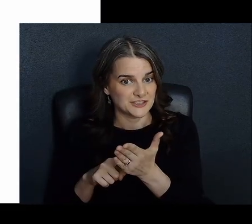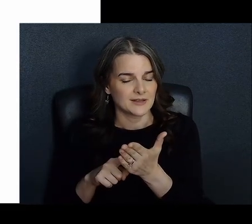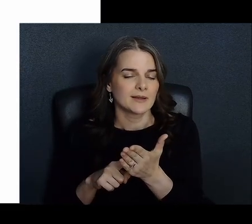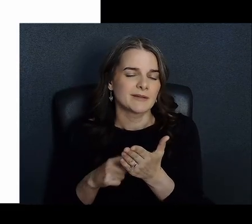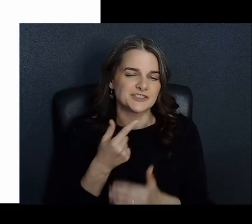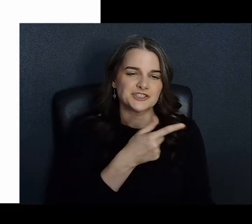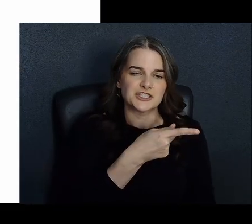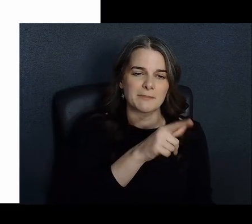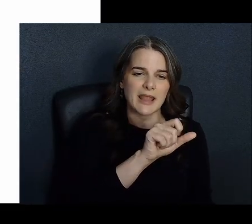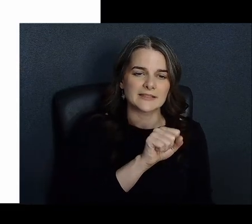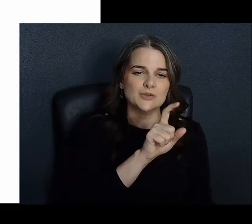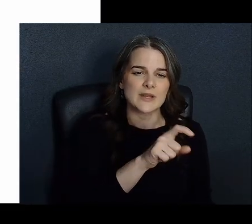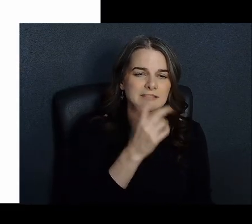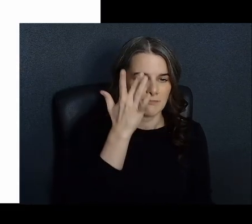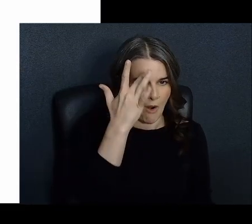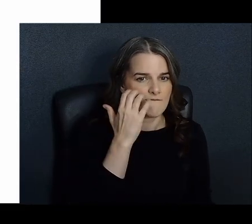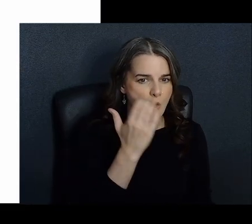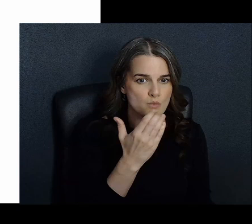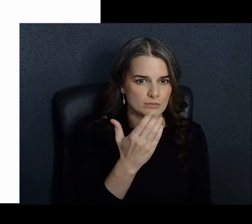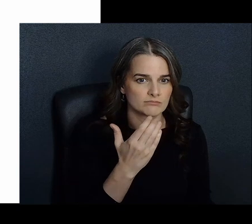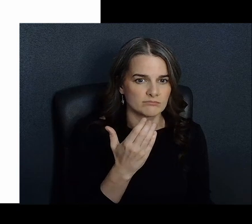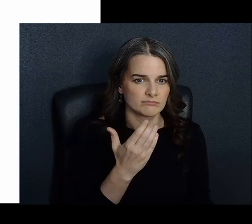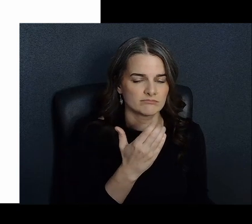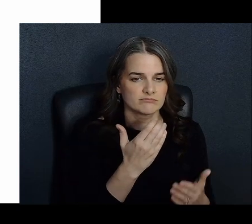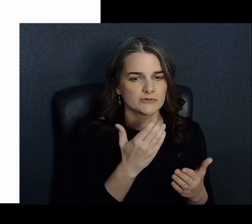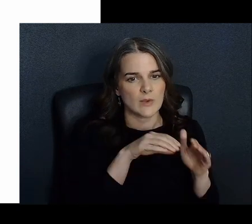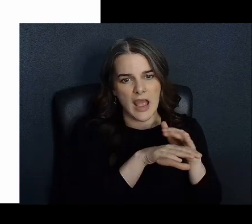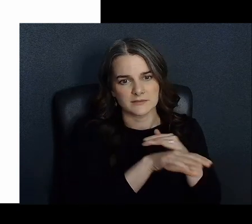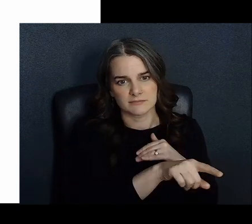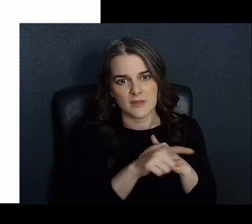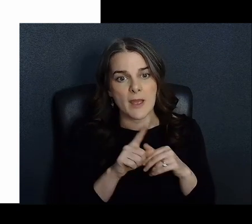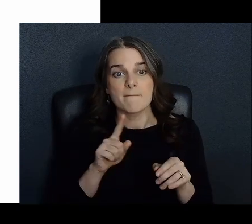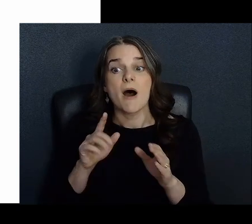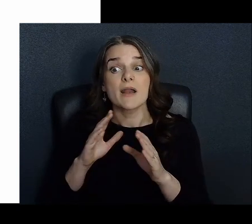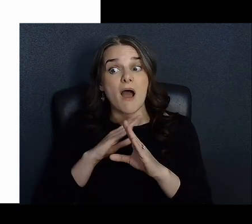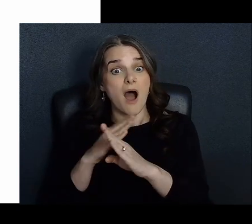But one thing about obstacle detection you really